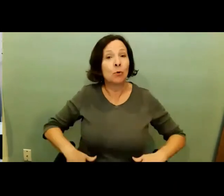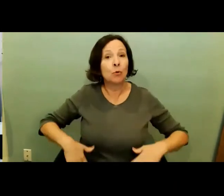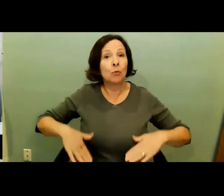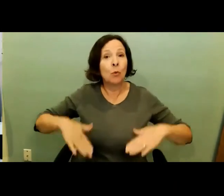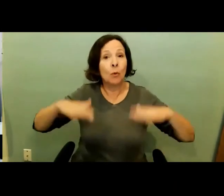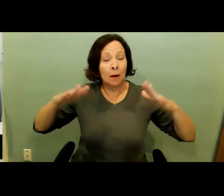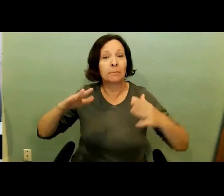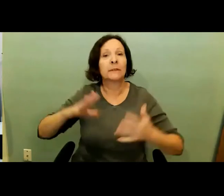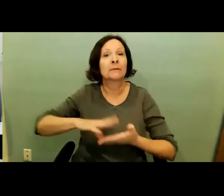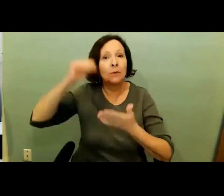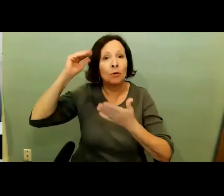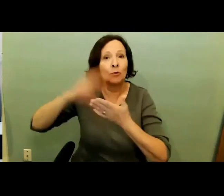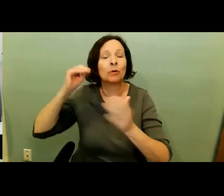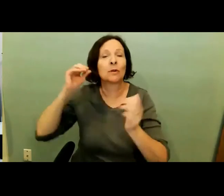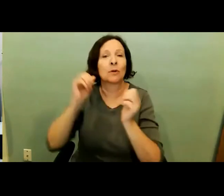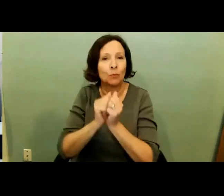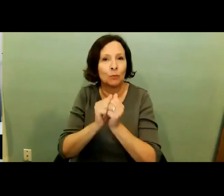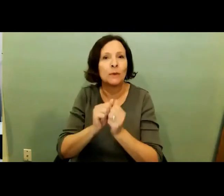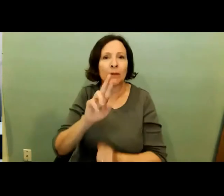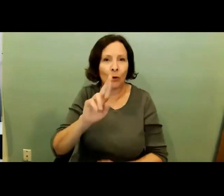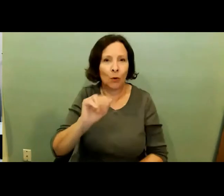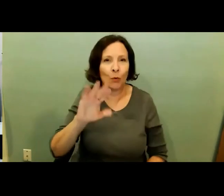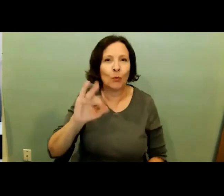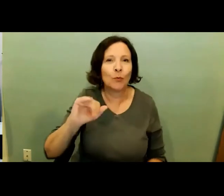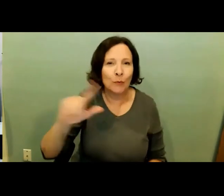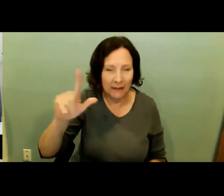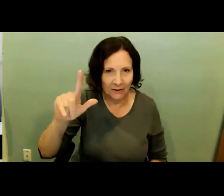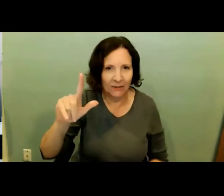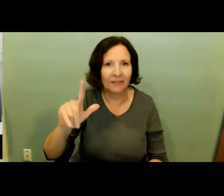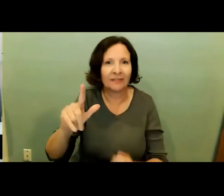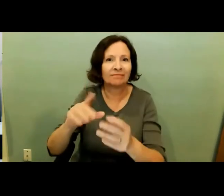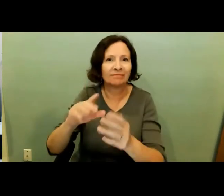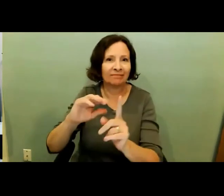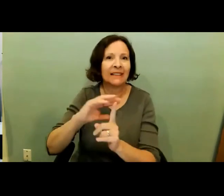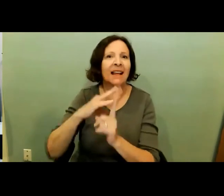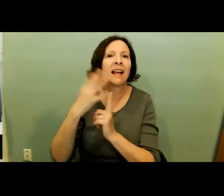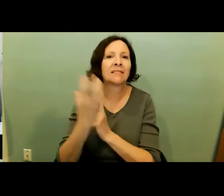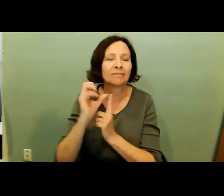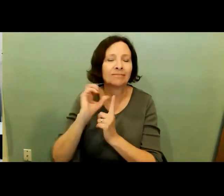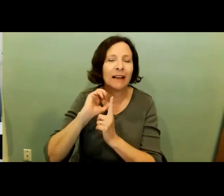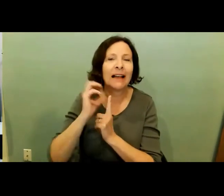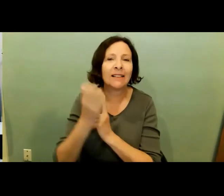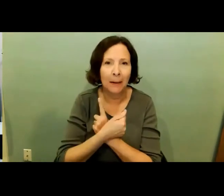We set out to capture institutional racial climates and document its impact on students.